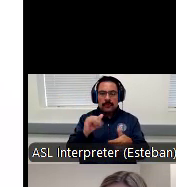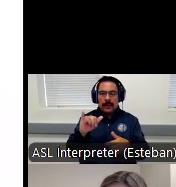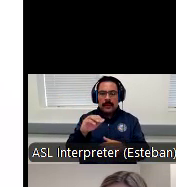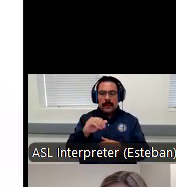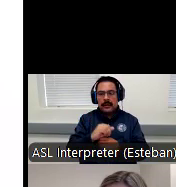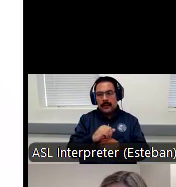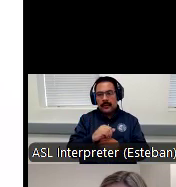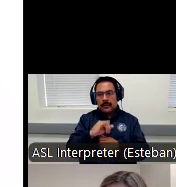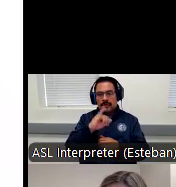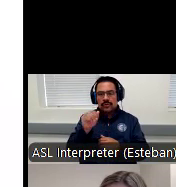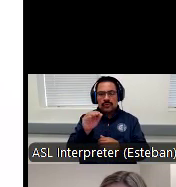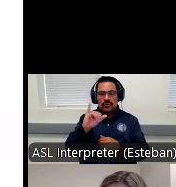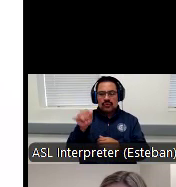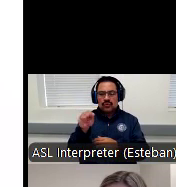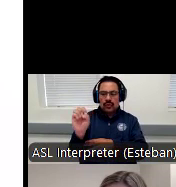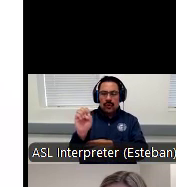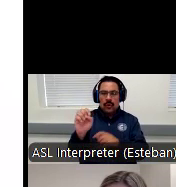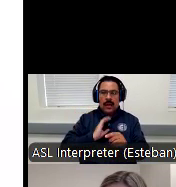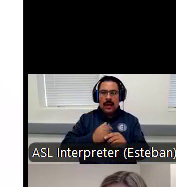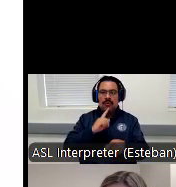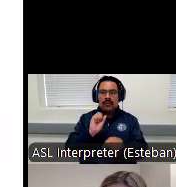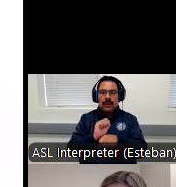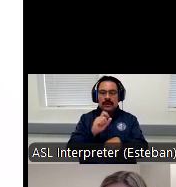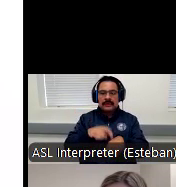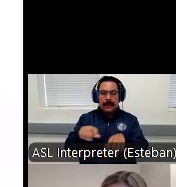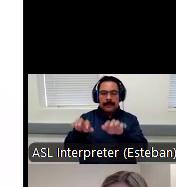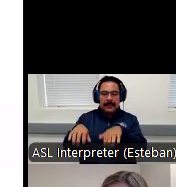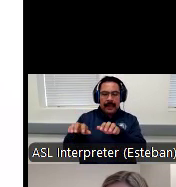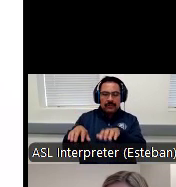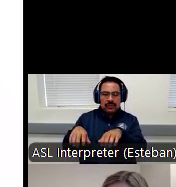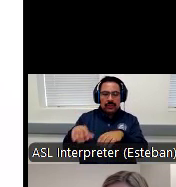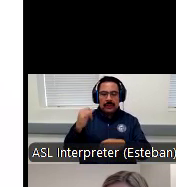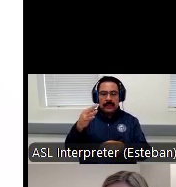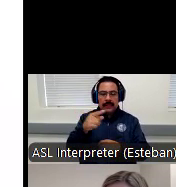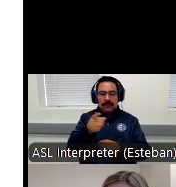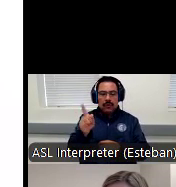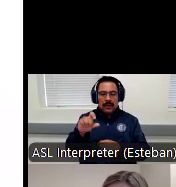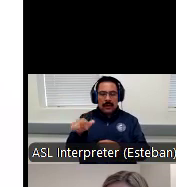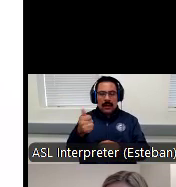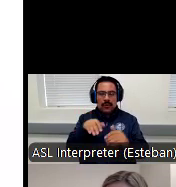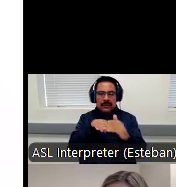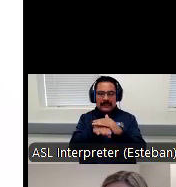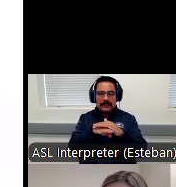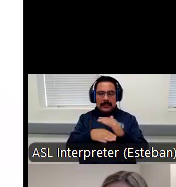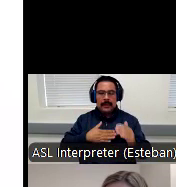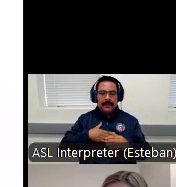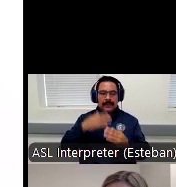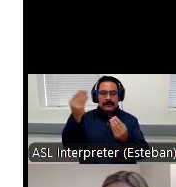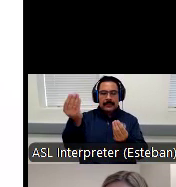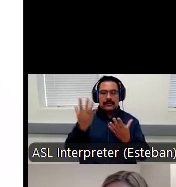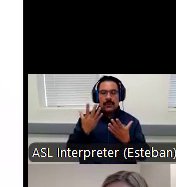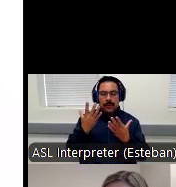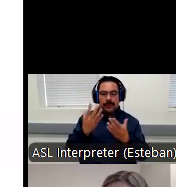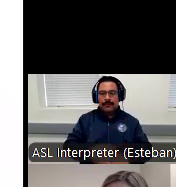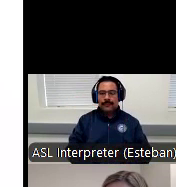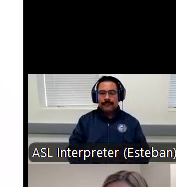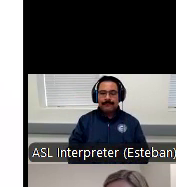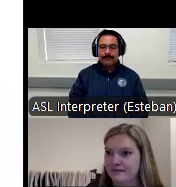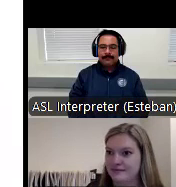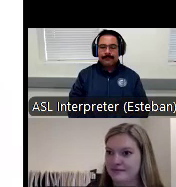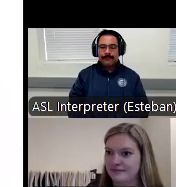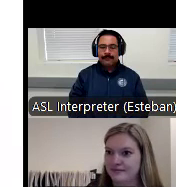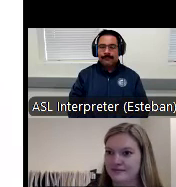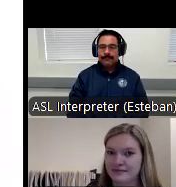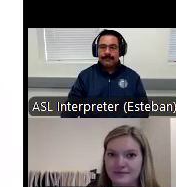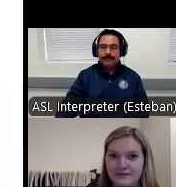a real-time captioner. If you need any other accessibility, please let us know.